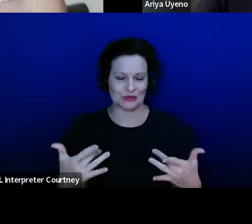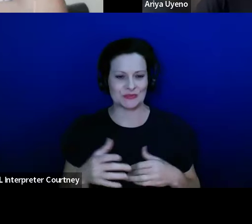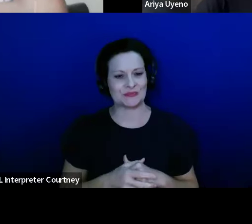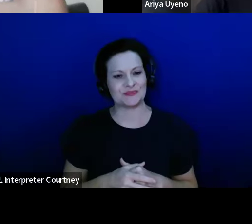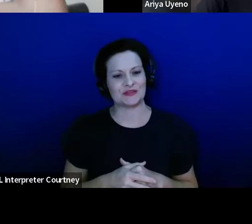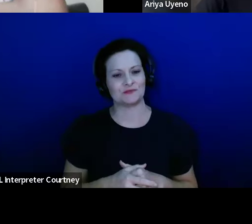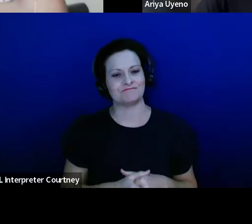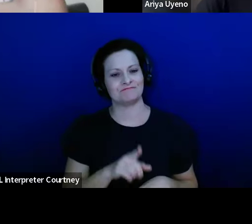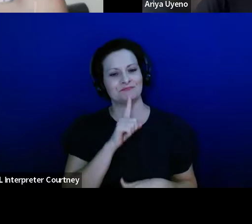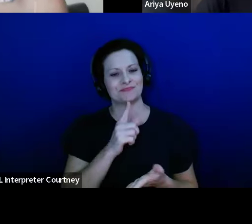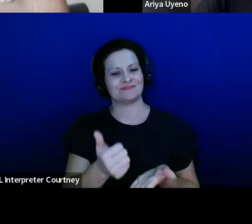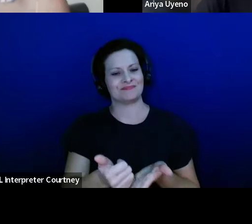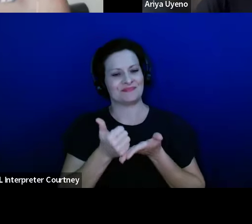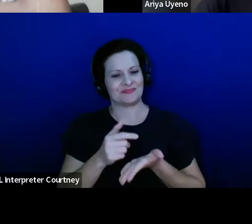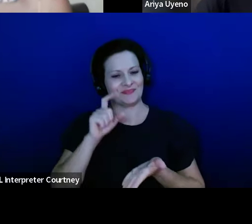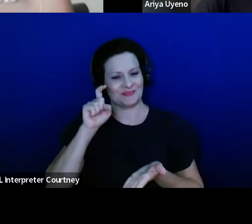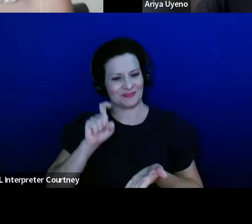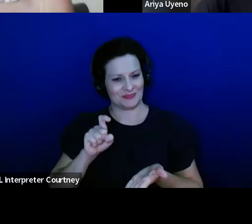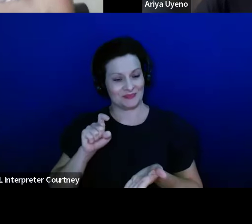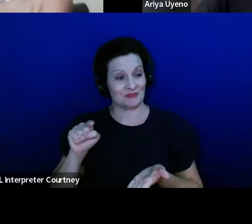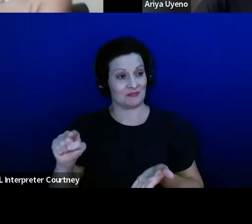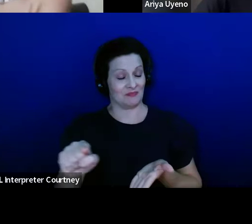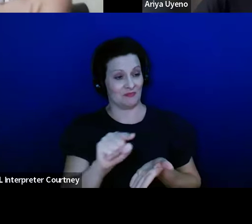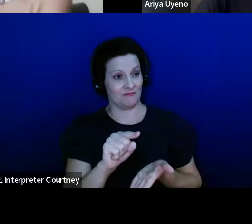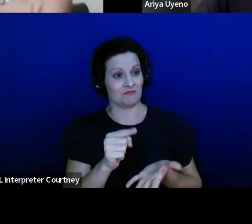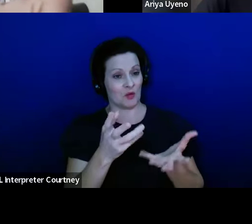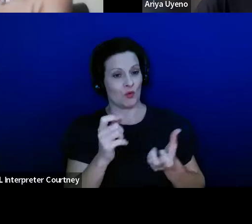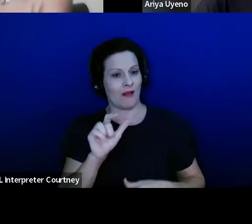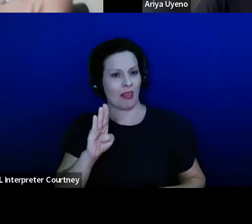extremely helpful to those searching for a lab environment to work in.